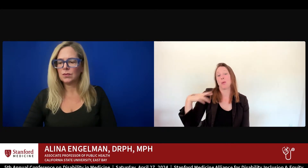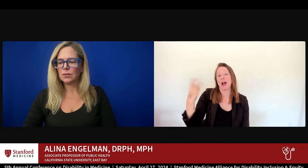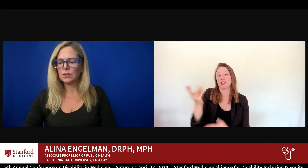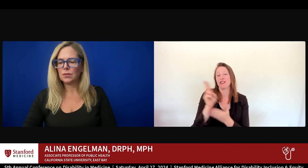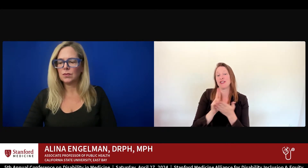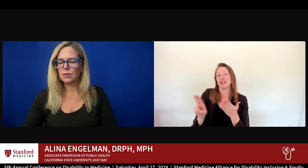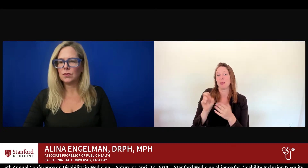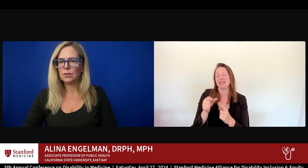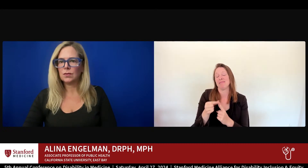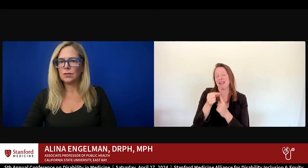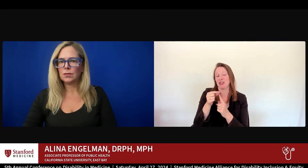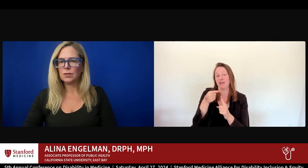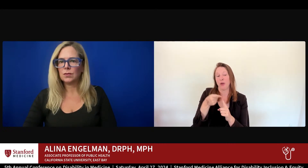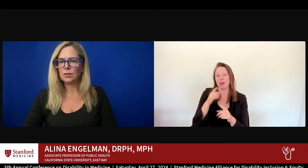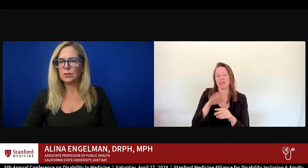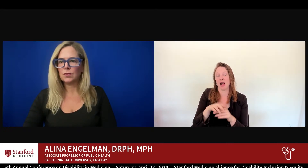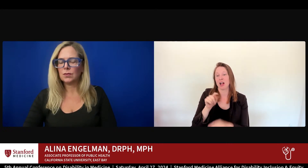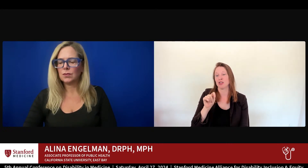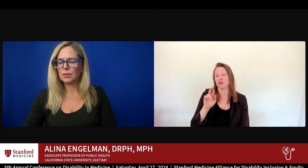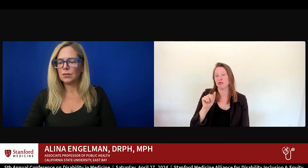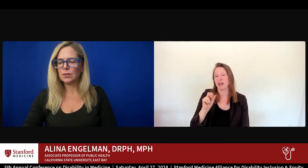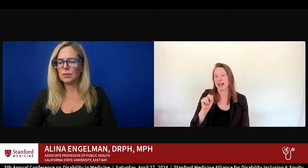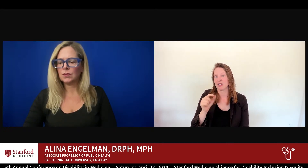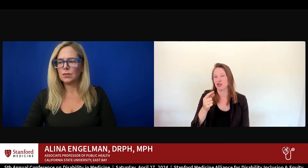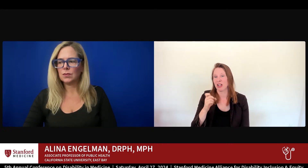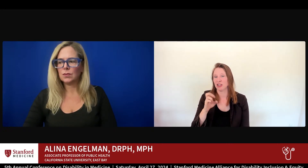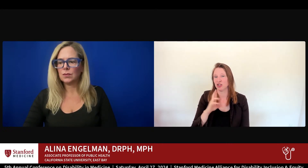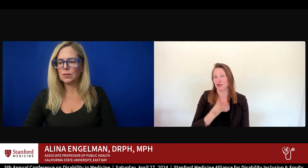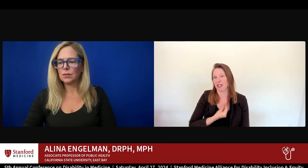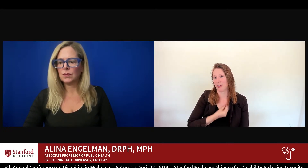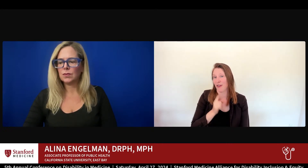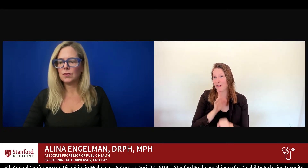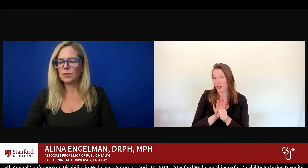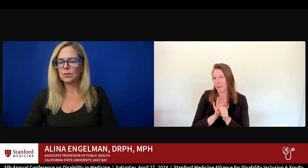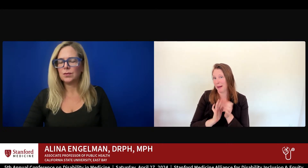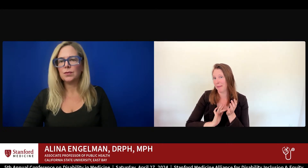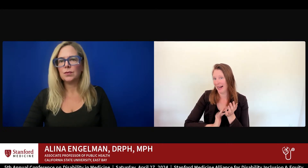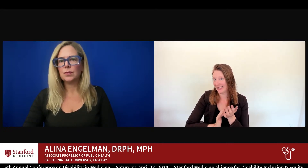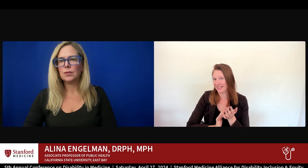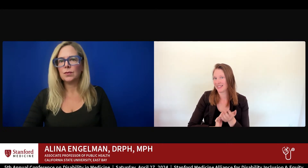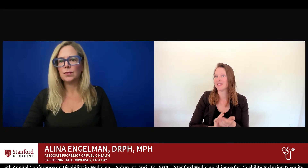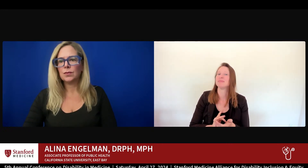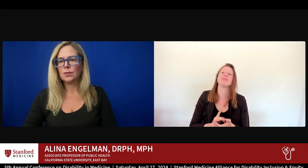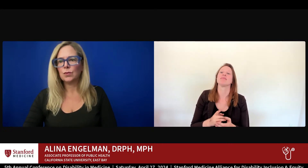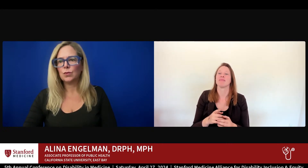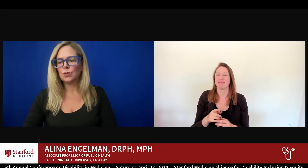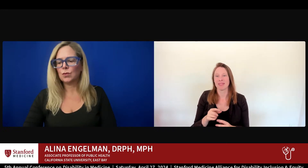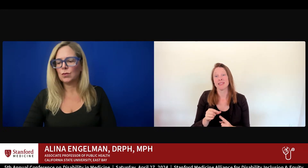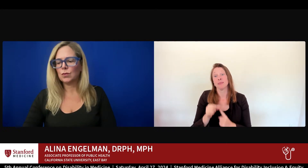sociology at Western Washington University, with a special focus on transgender-affirming medicine.